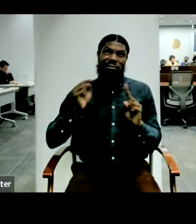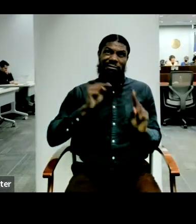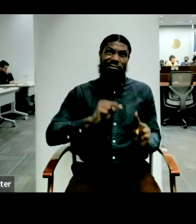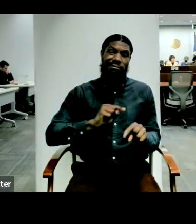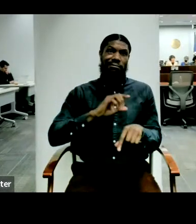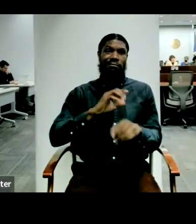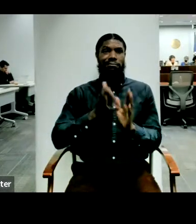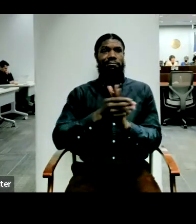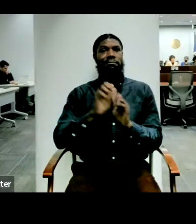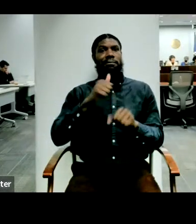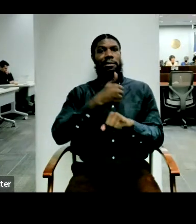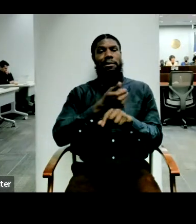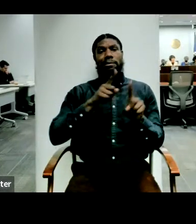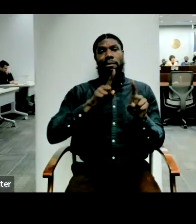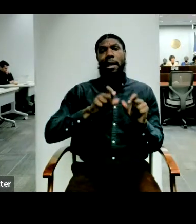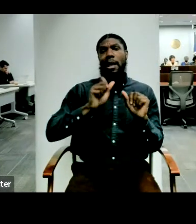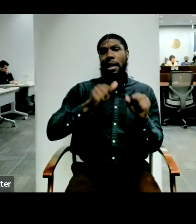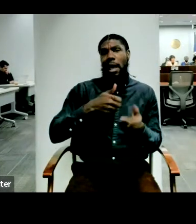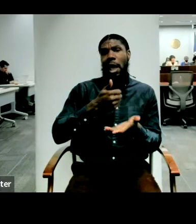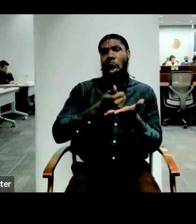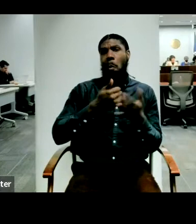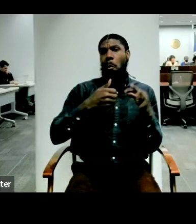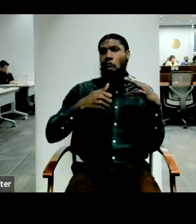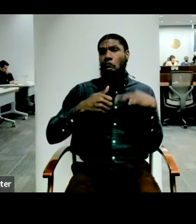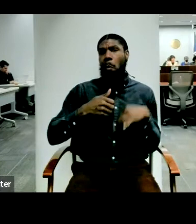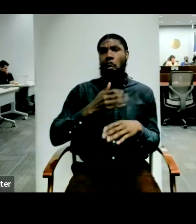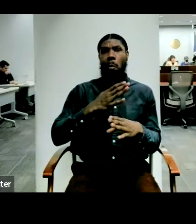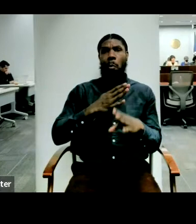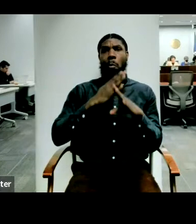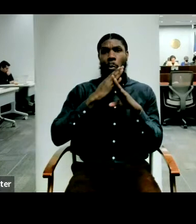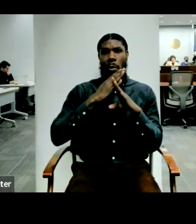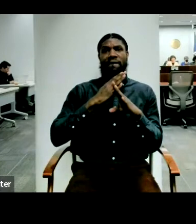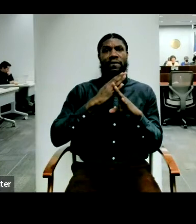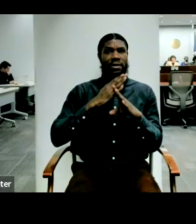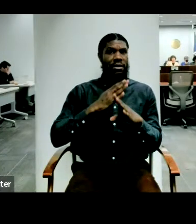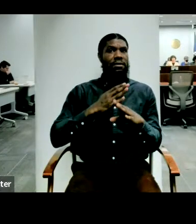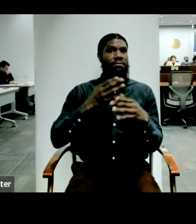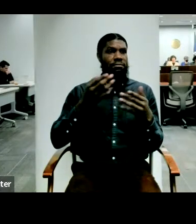also be helpful to prevent someone from having barriers based on unnecessary college degrees.